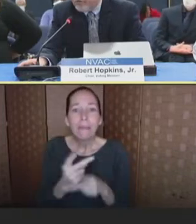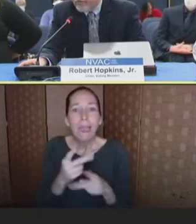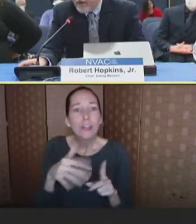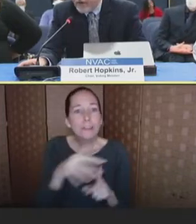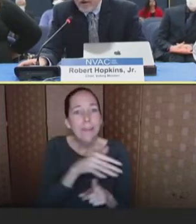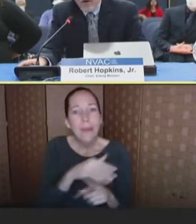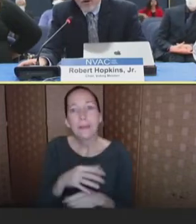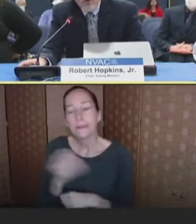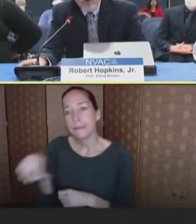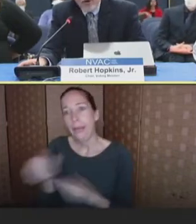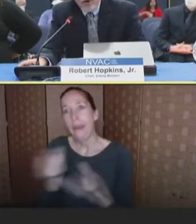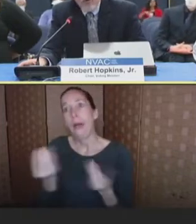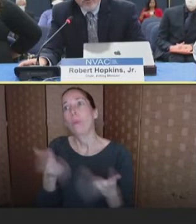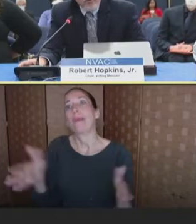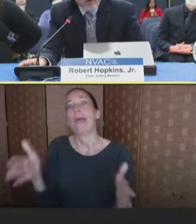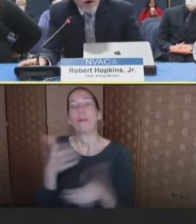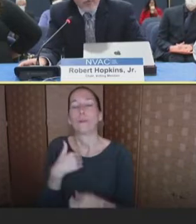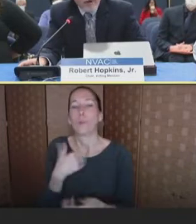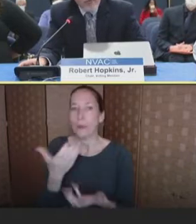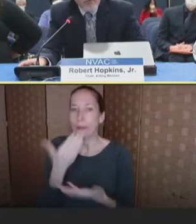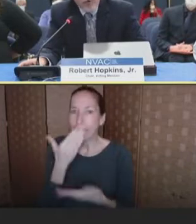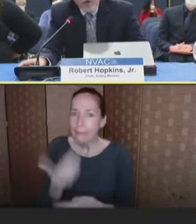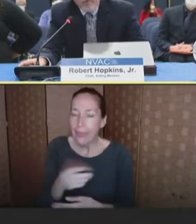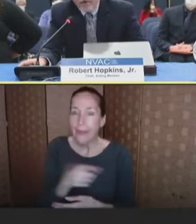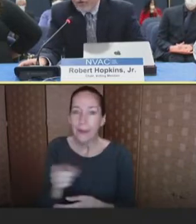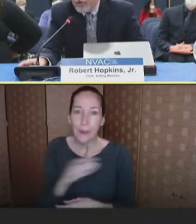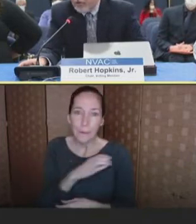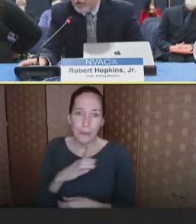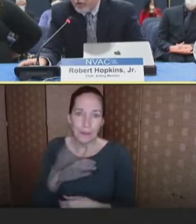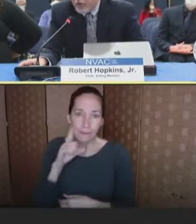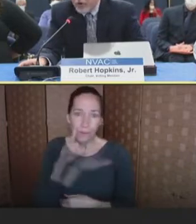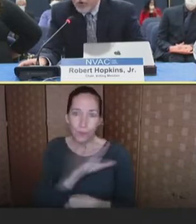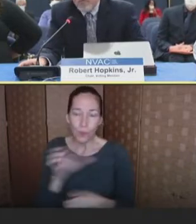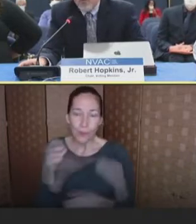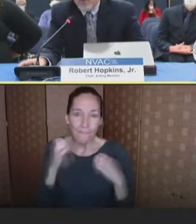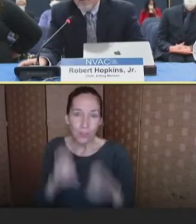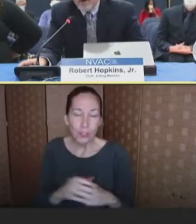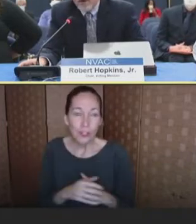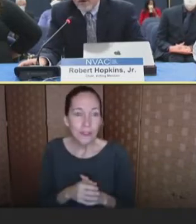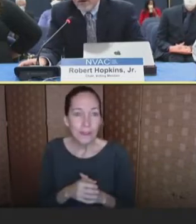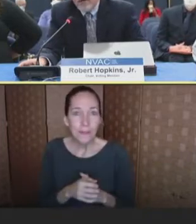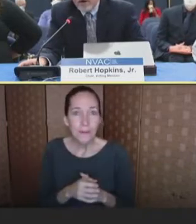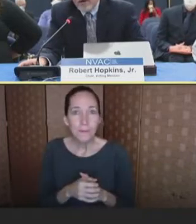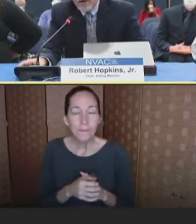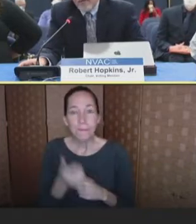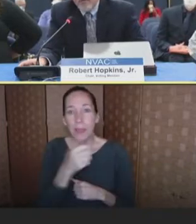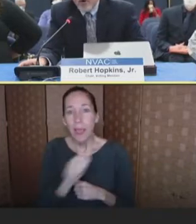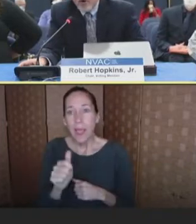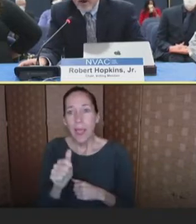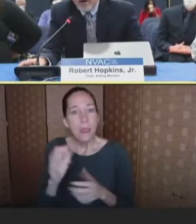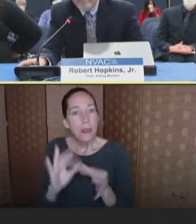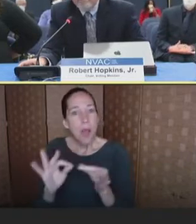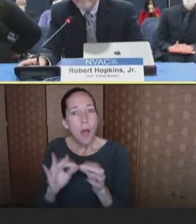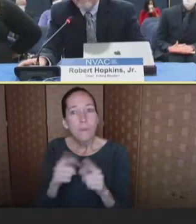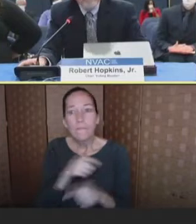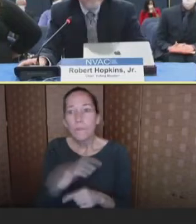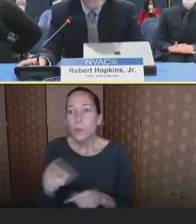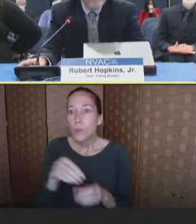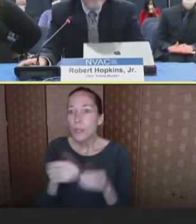Are there any questions or comments from either those in the room or any of our committee members online?